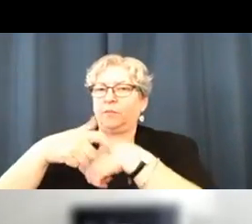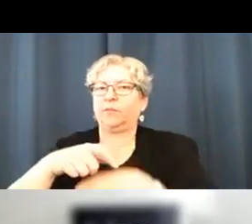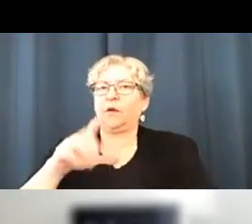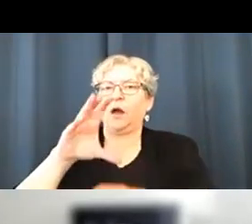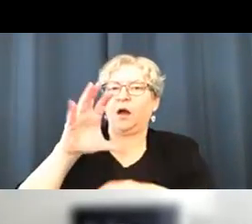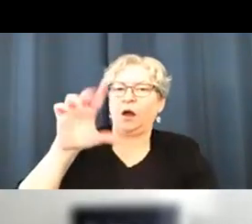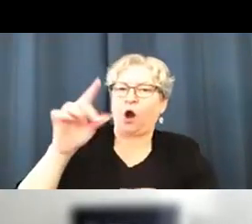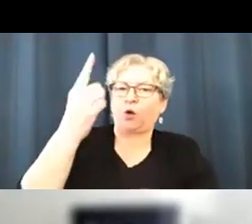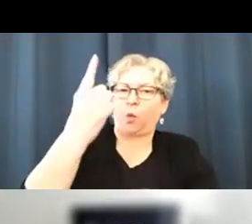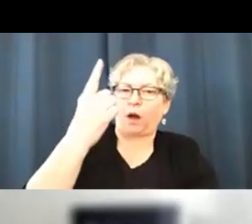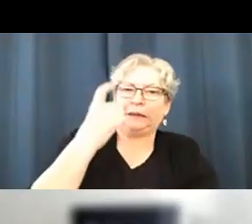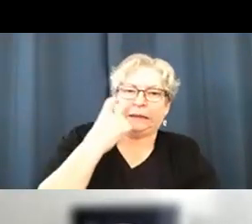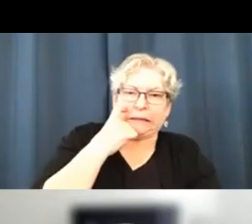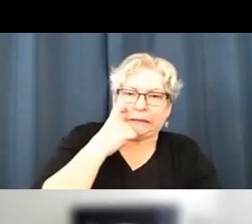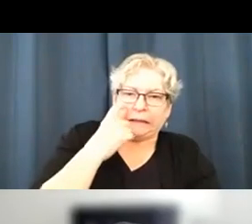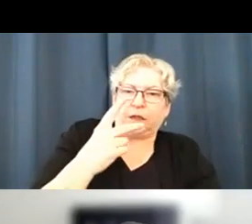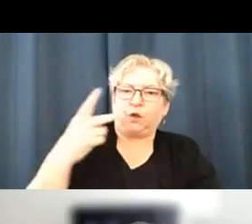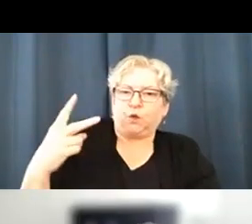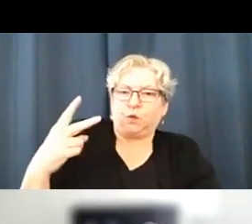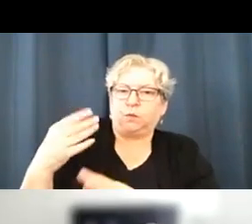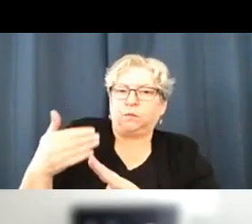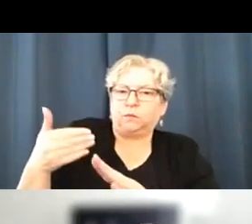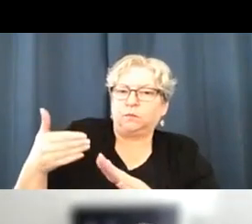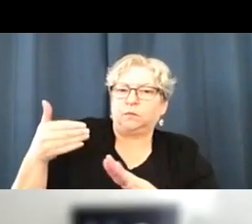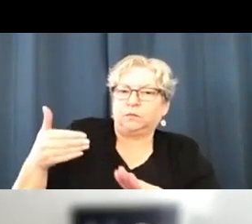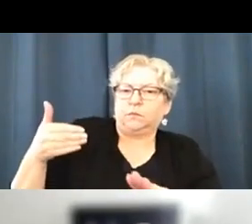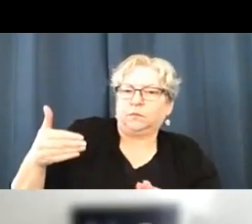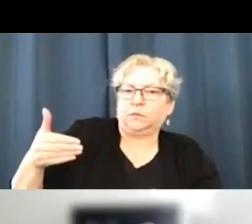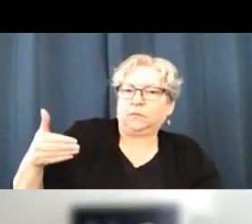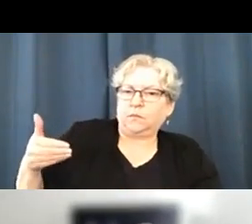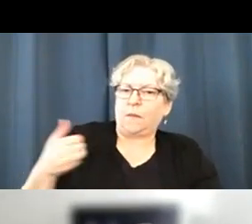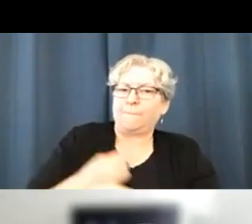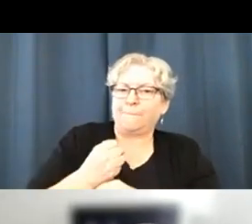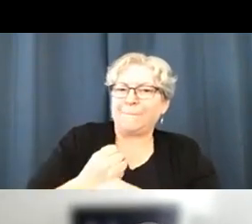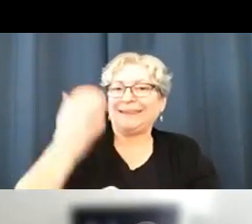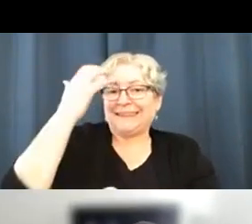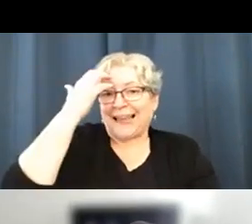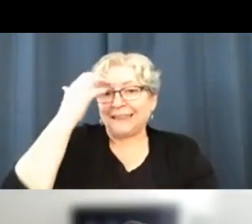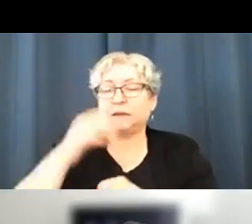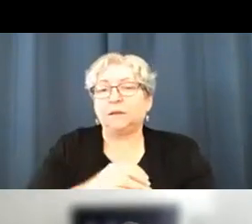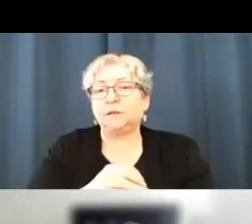card two was the next most recent, card three. So, that made sense, but what was happening for him